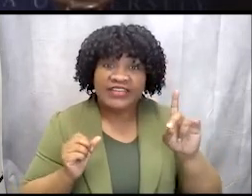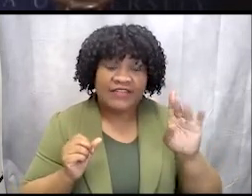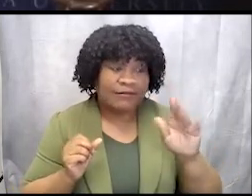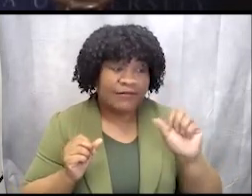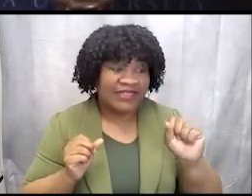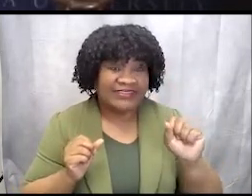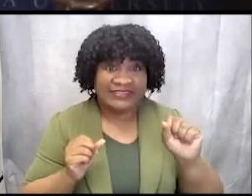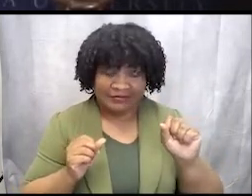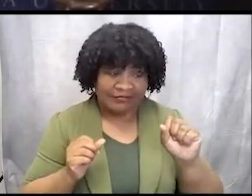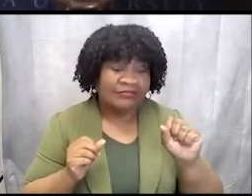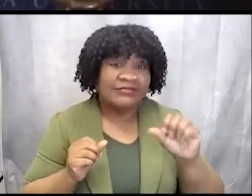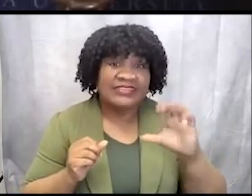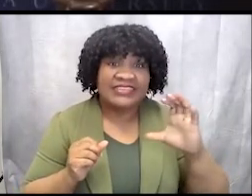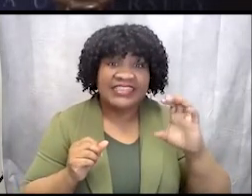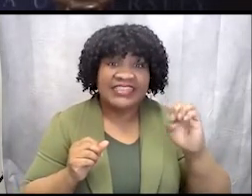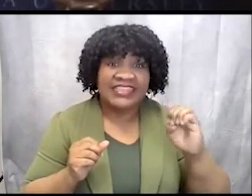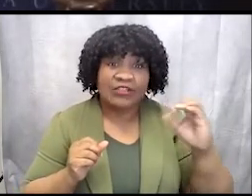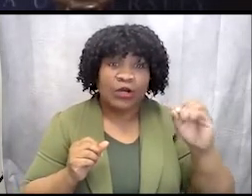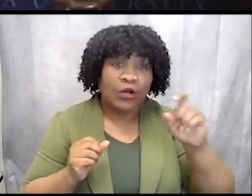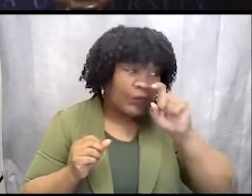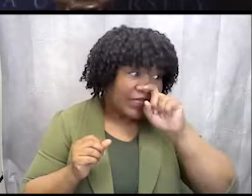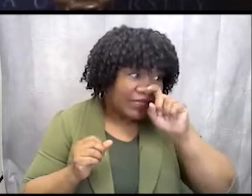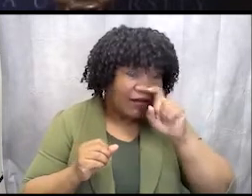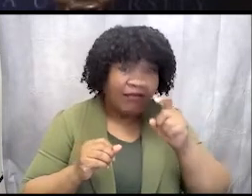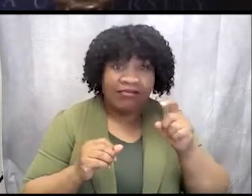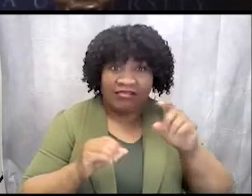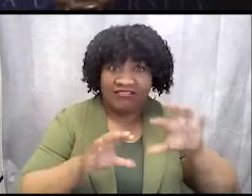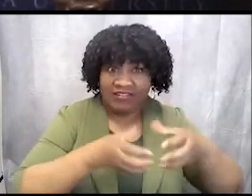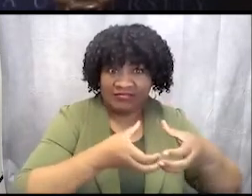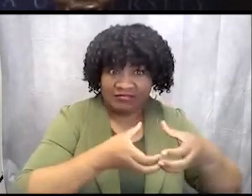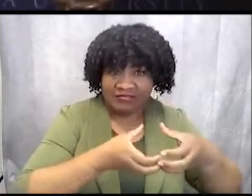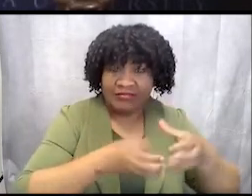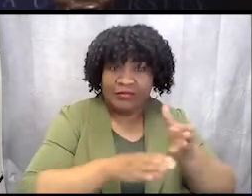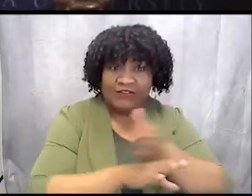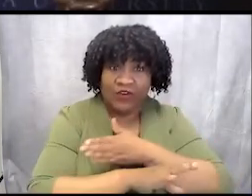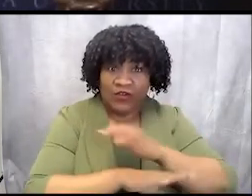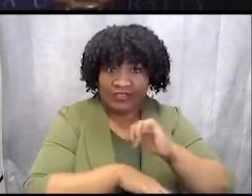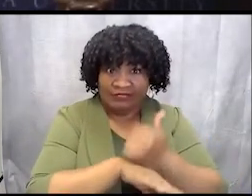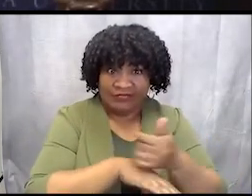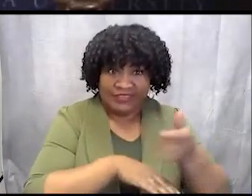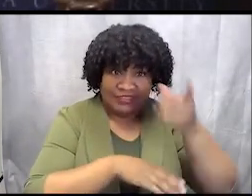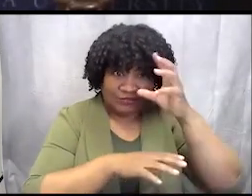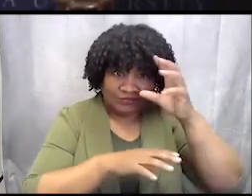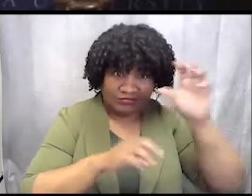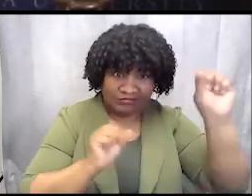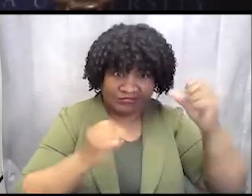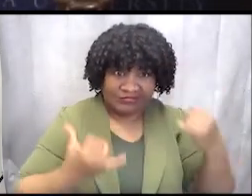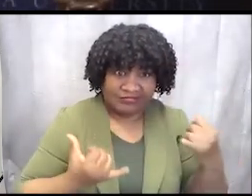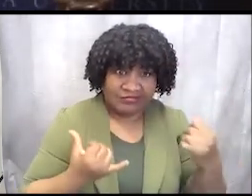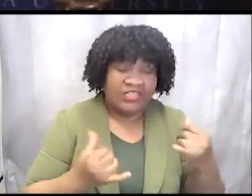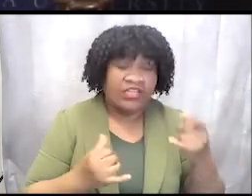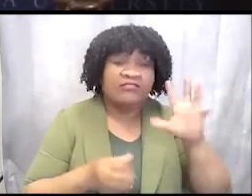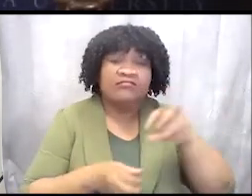of the Eagle Academy Foundation prior to his current role and the founding principal of the Eagle Academy for Young Men.